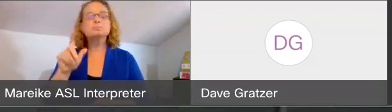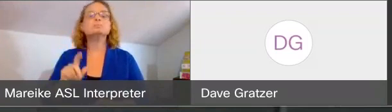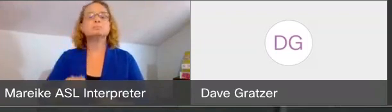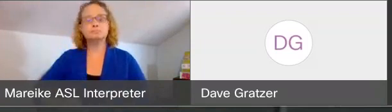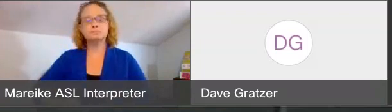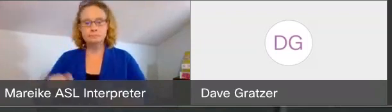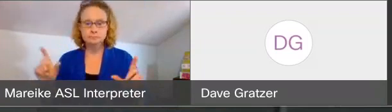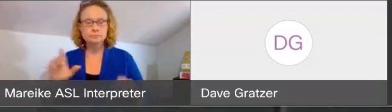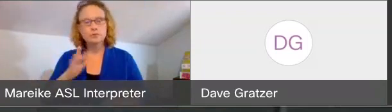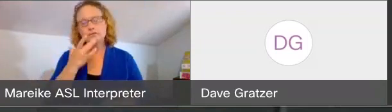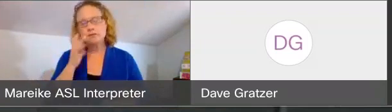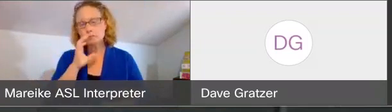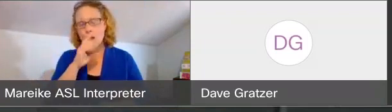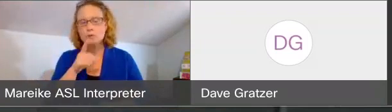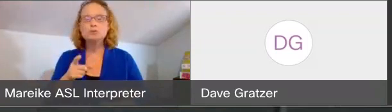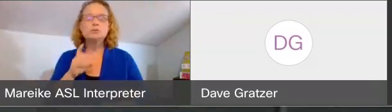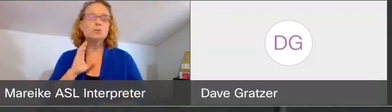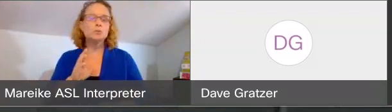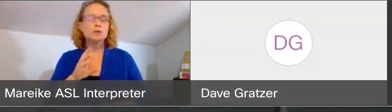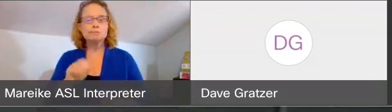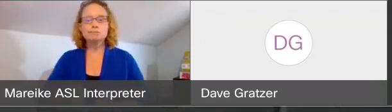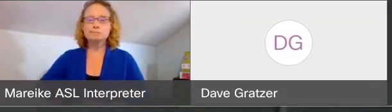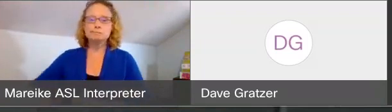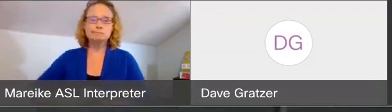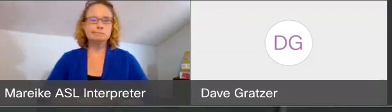your favorite Web Browser, and it'll take you to a place to enter your information.